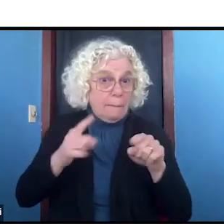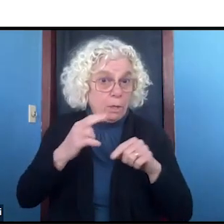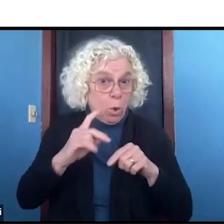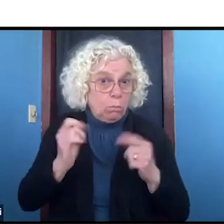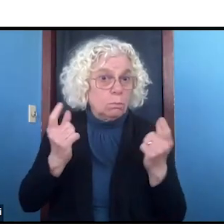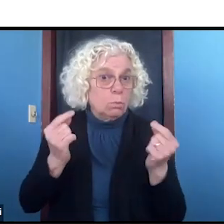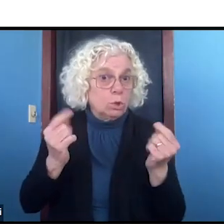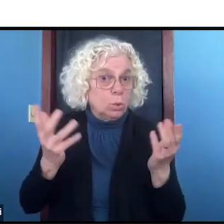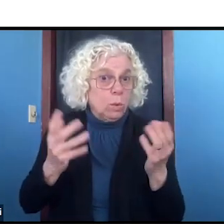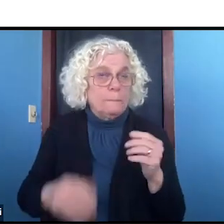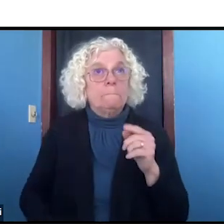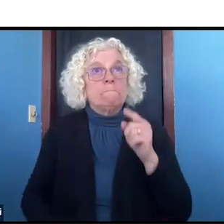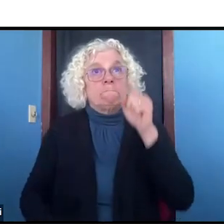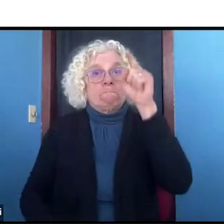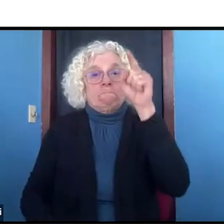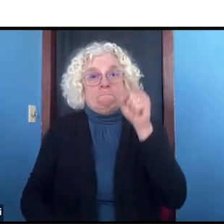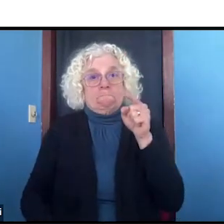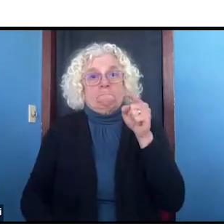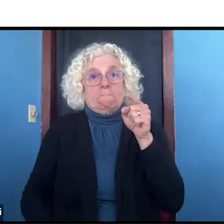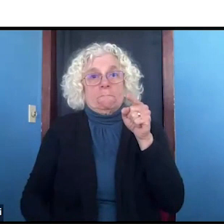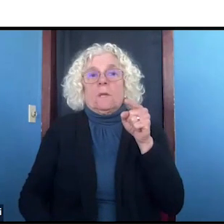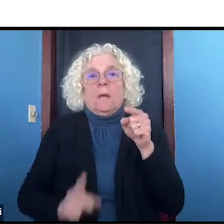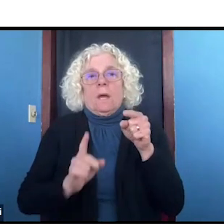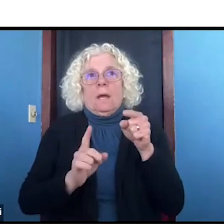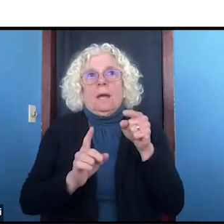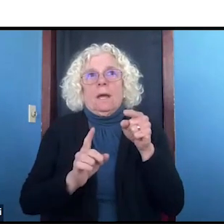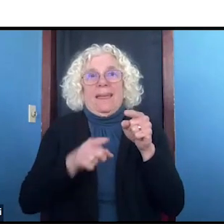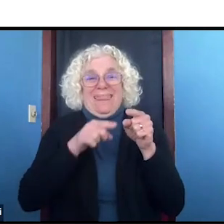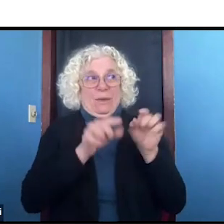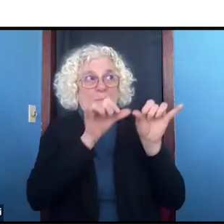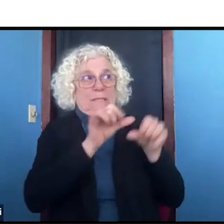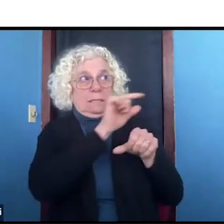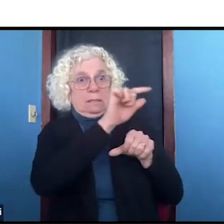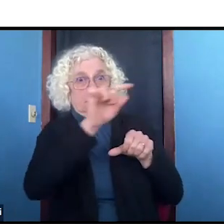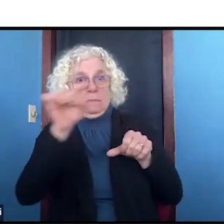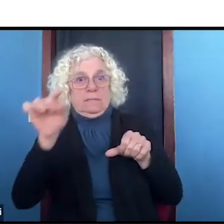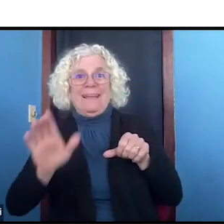There are some responsibilities of those systems